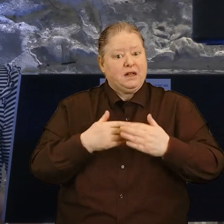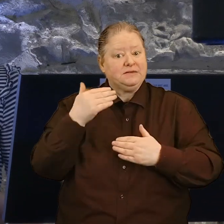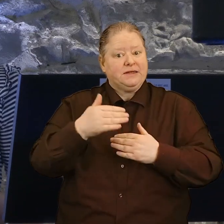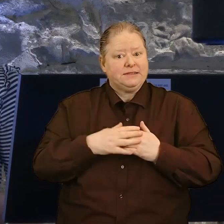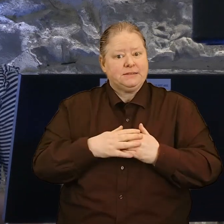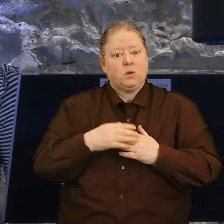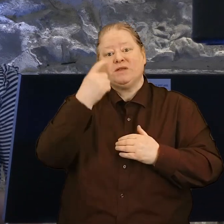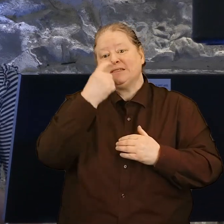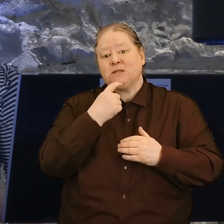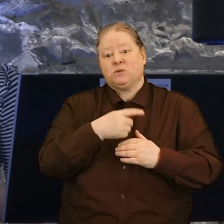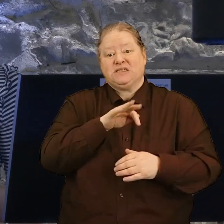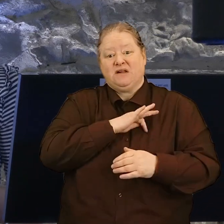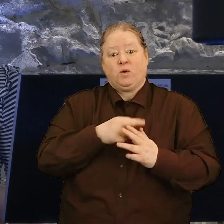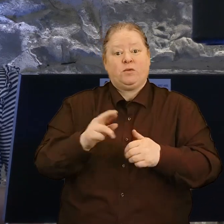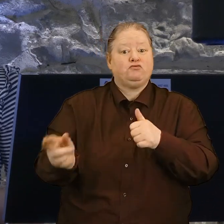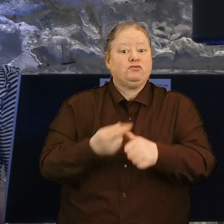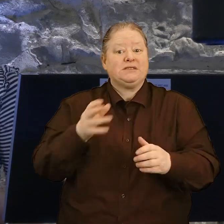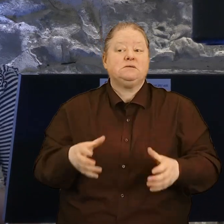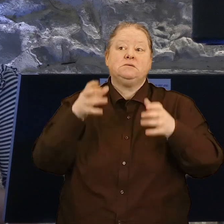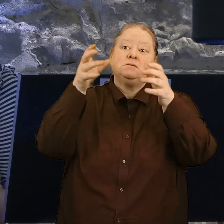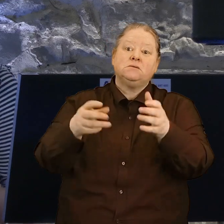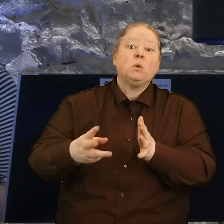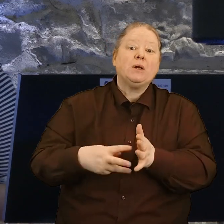When the statue itself will be ready for erection in the College, I cannot at present say".